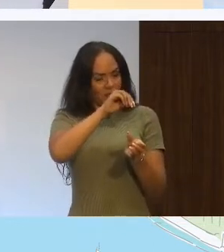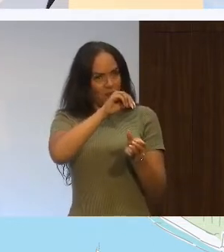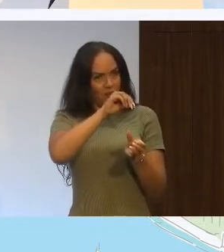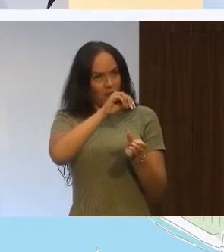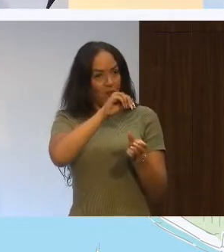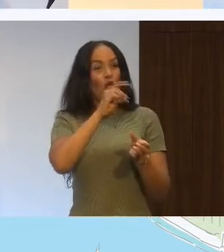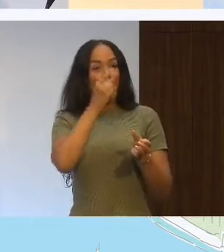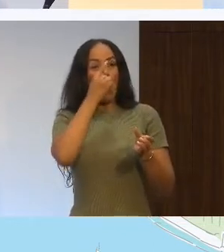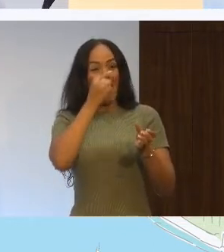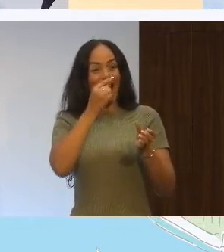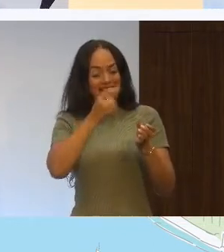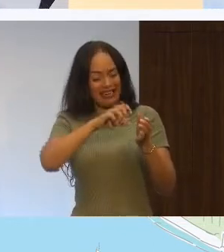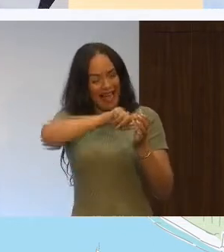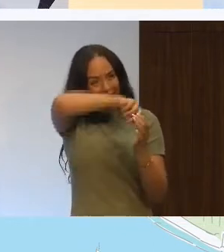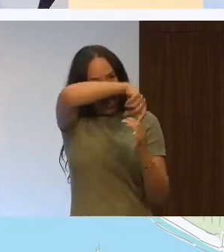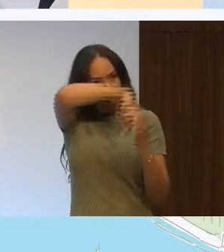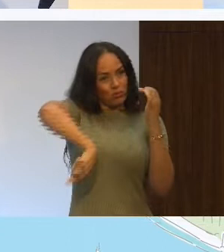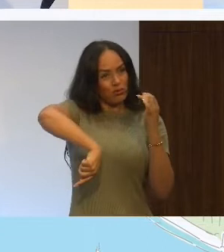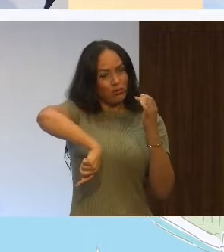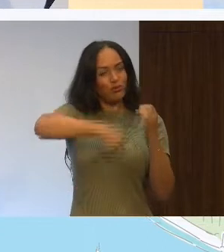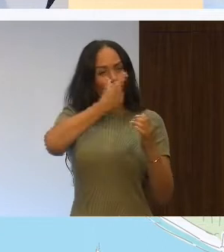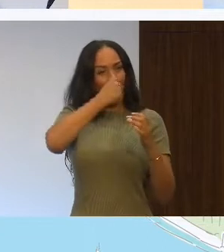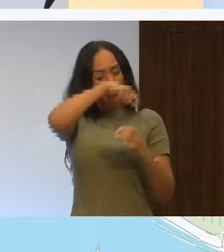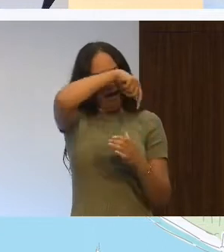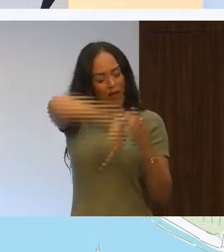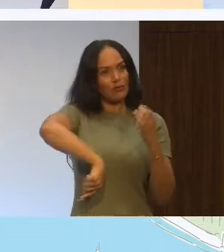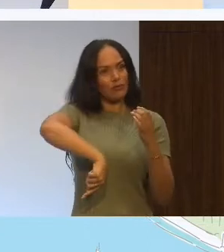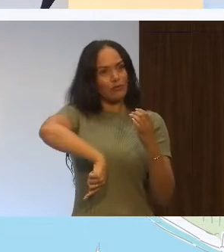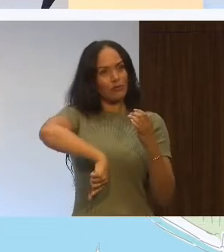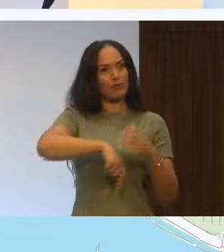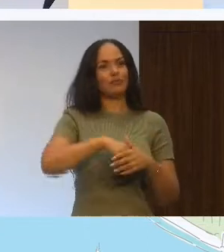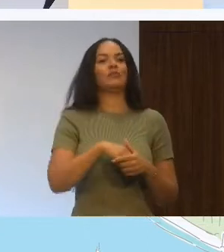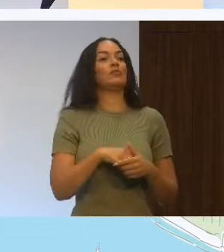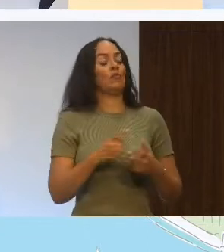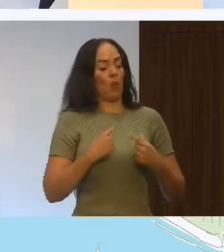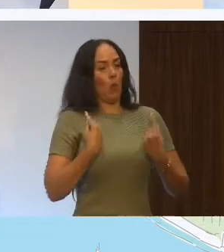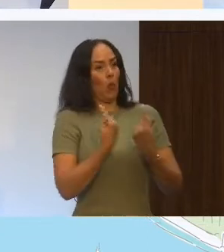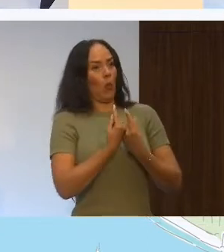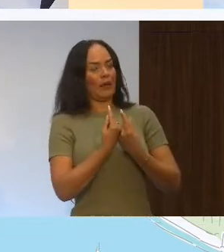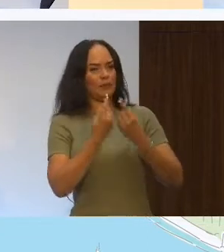out of the canal, essentially we would do the maneuver. We look at the patient's eyes, we see this eye movement.